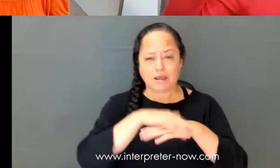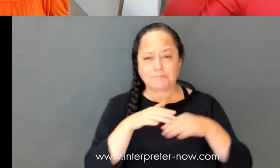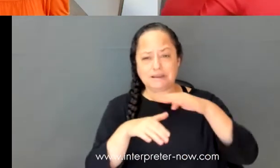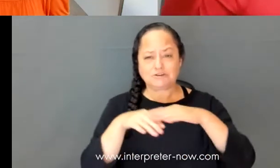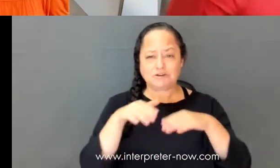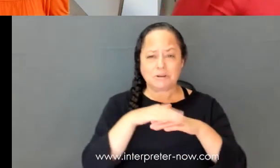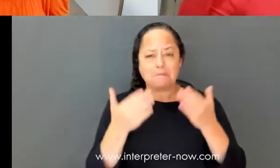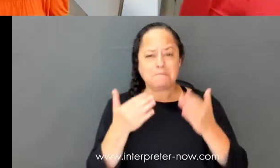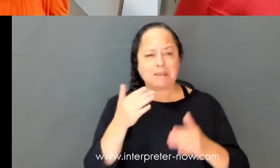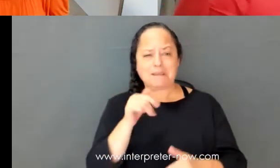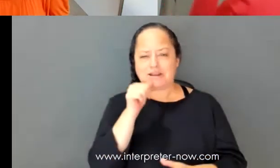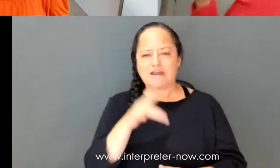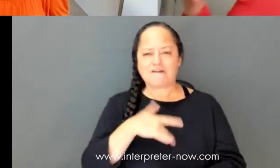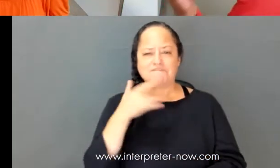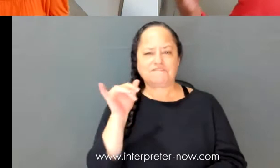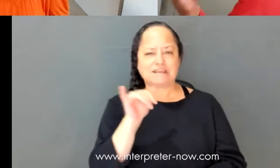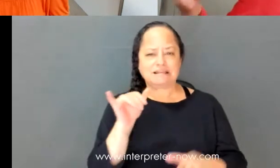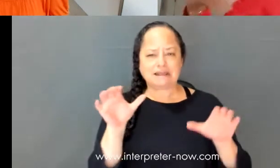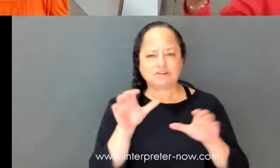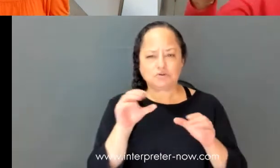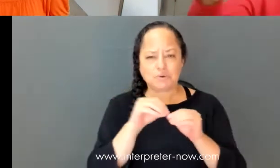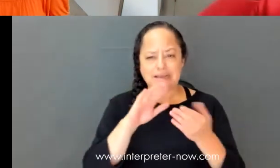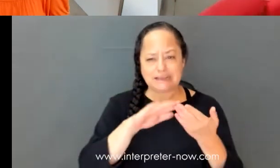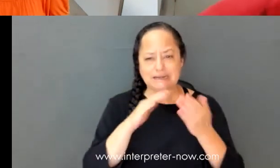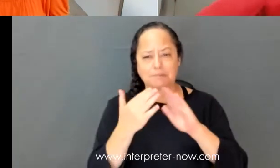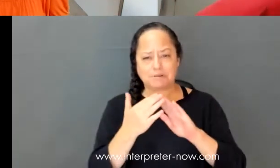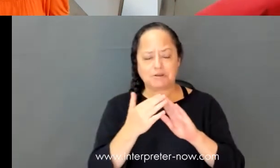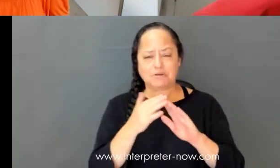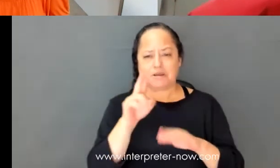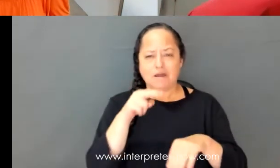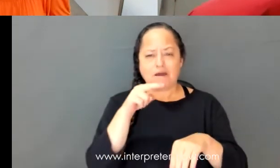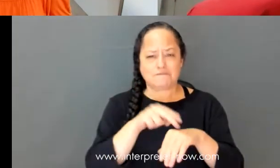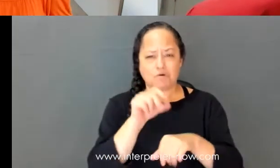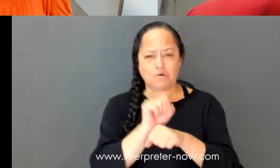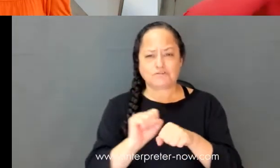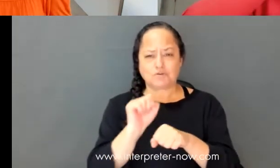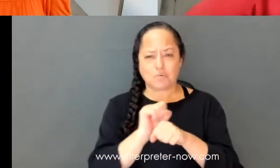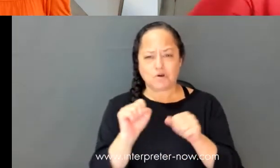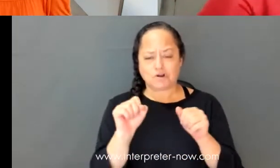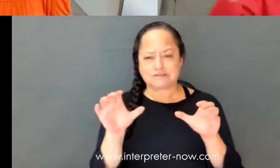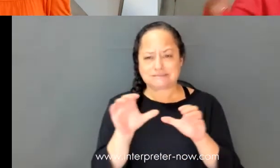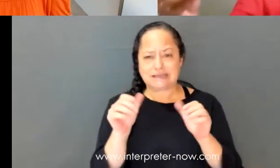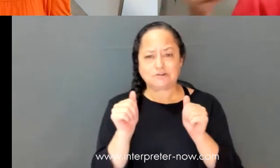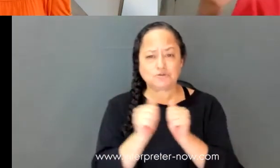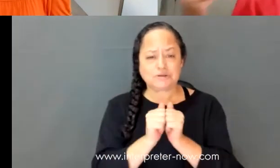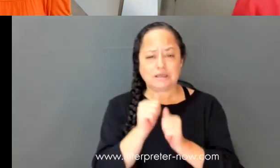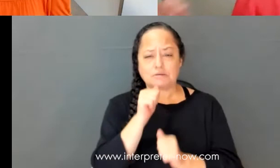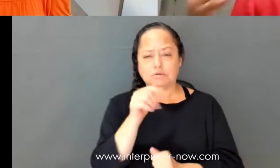you need to do it in the community. Of course, the work is done together, but you don't feel like you need to really call